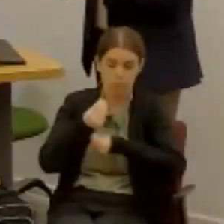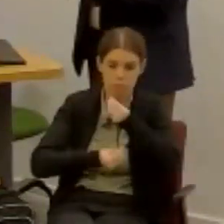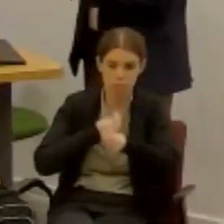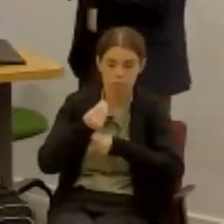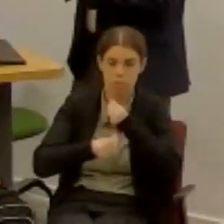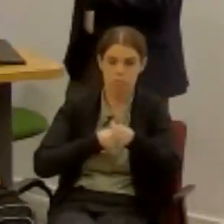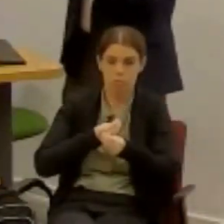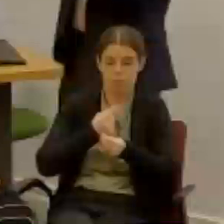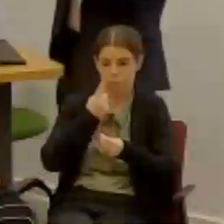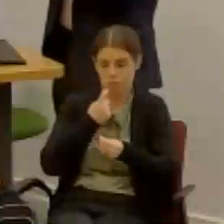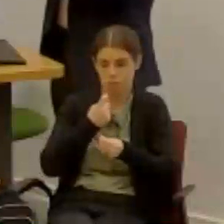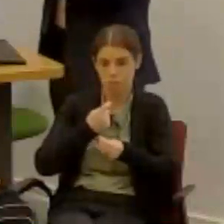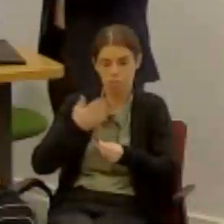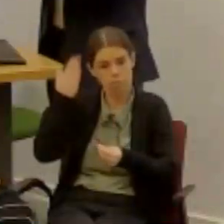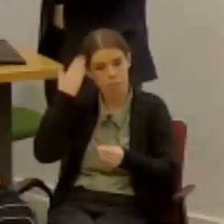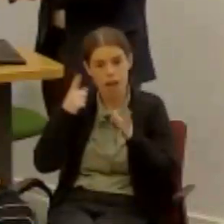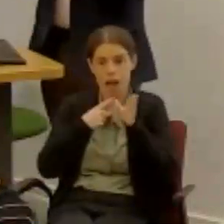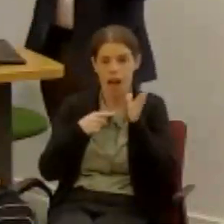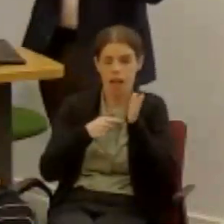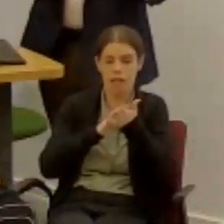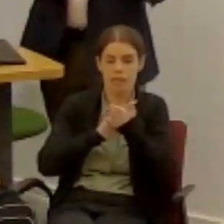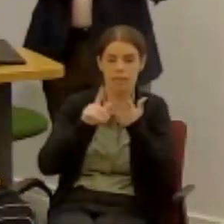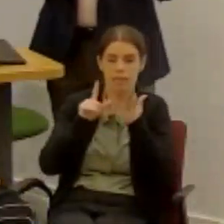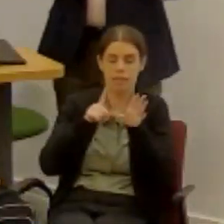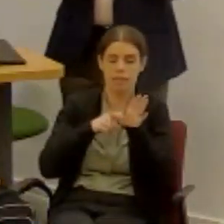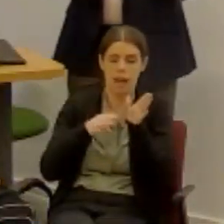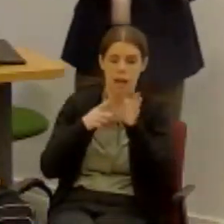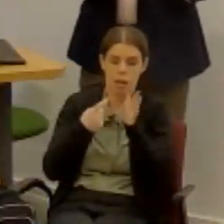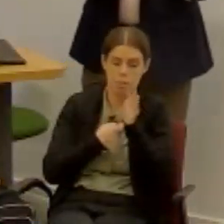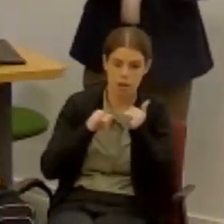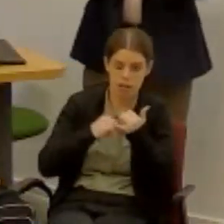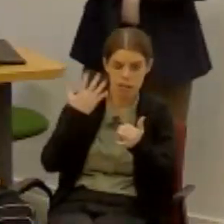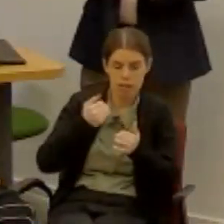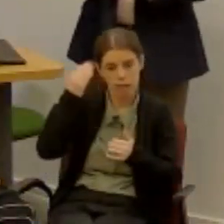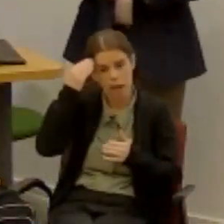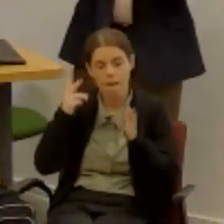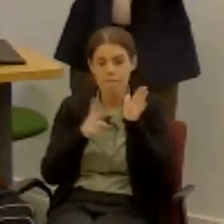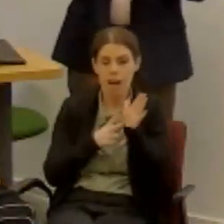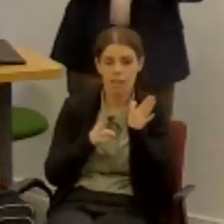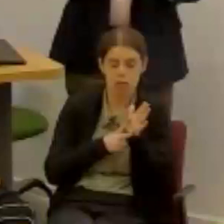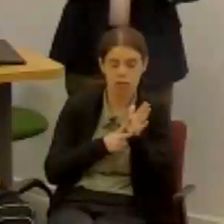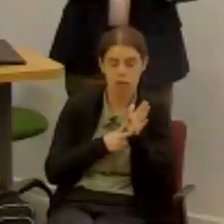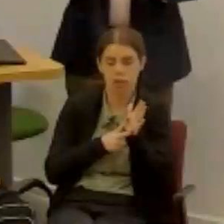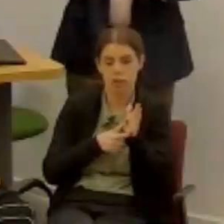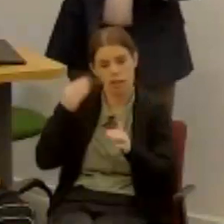People with head injury. So, Alzheimer's disease pathology exaggerated people with head injury, basket pathology, exaggerated head injury.